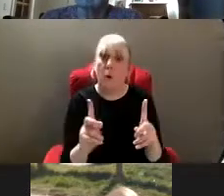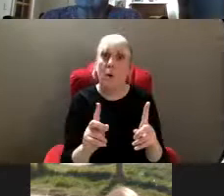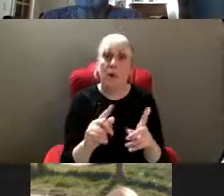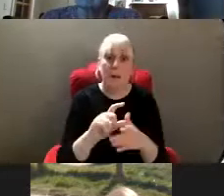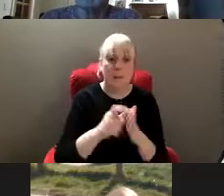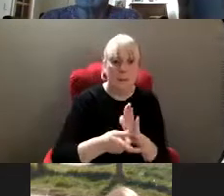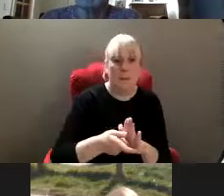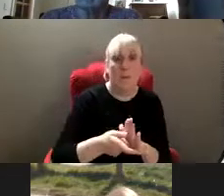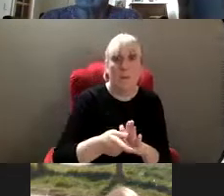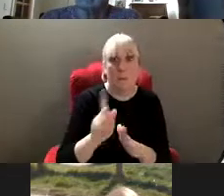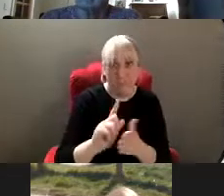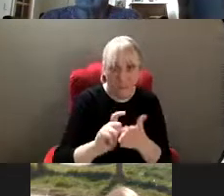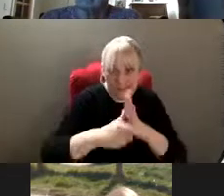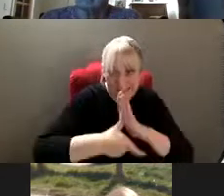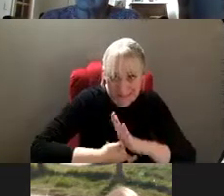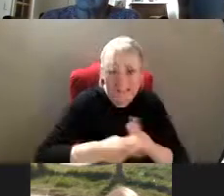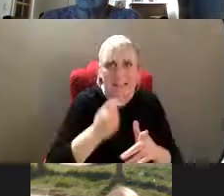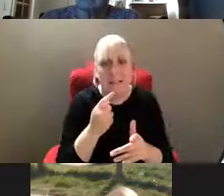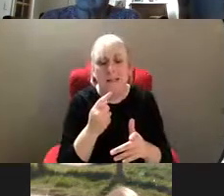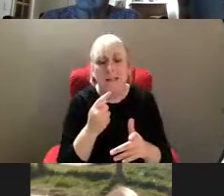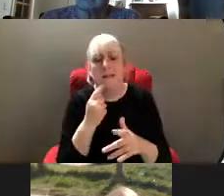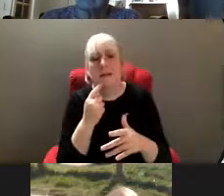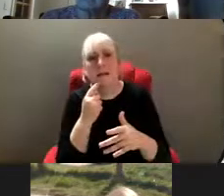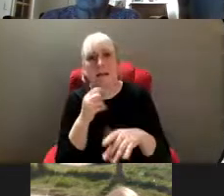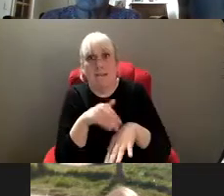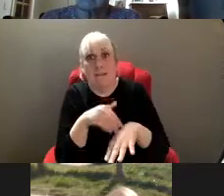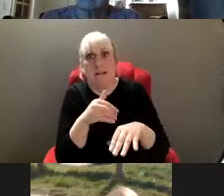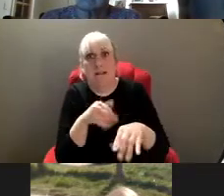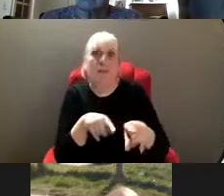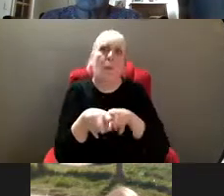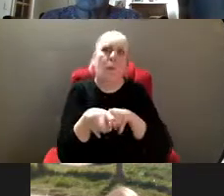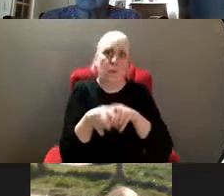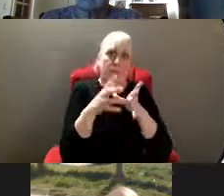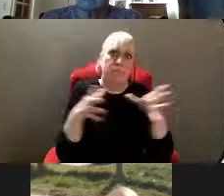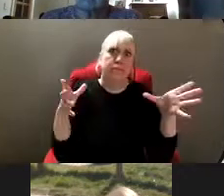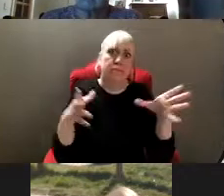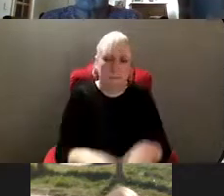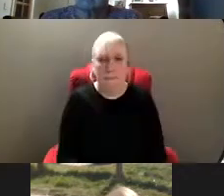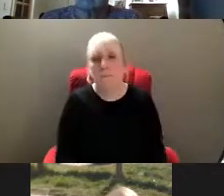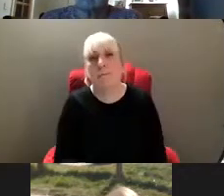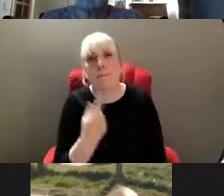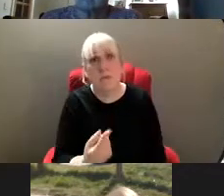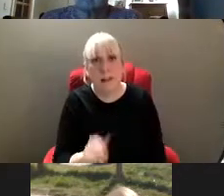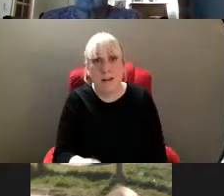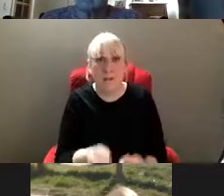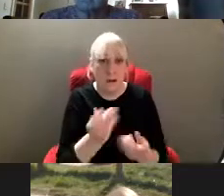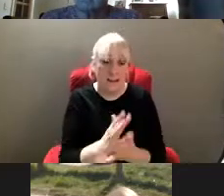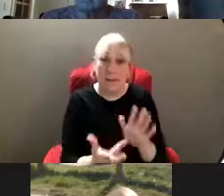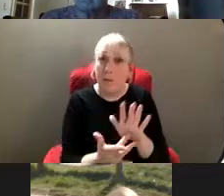struggles most um so you did raise a very you know important issues and and i think one of the things